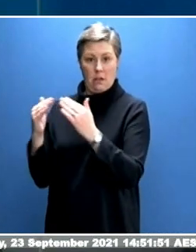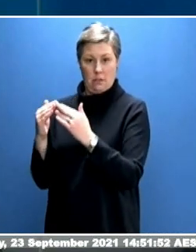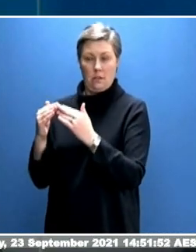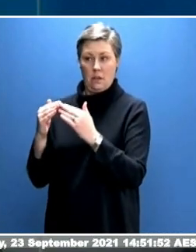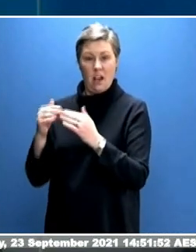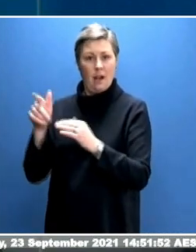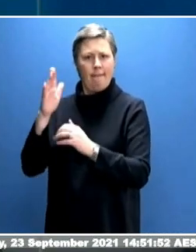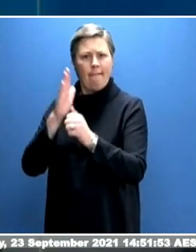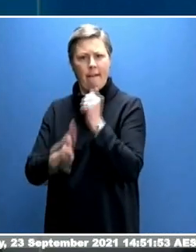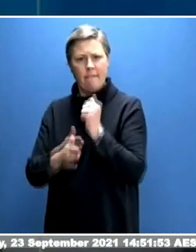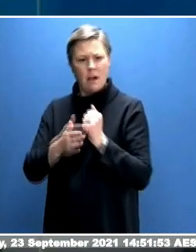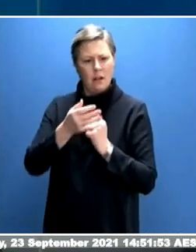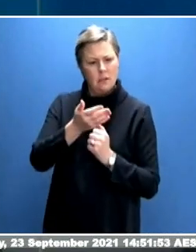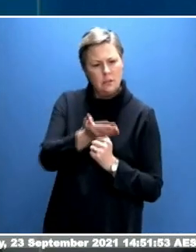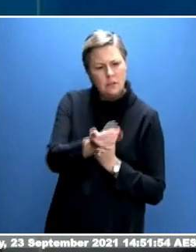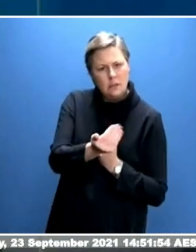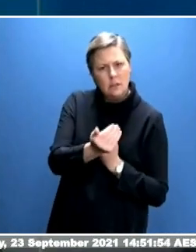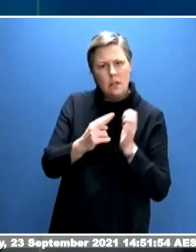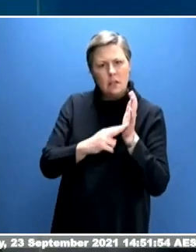and its actual commencement of operation.